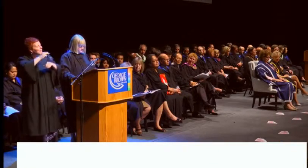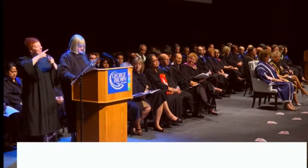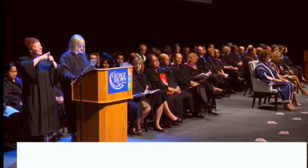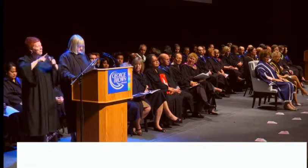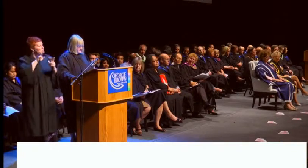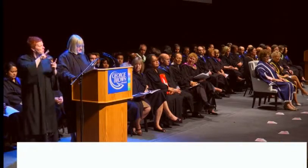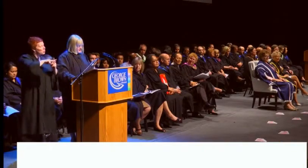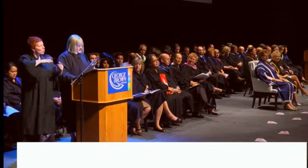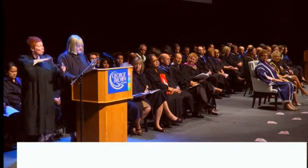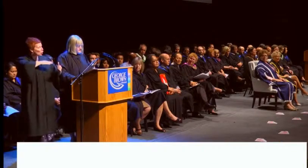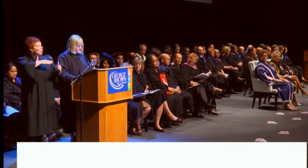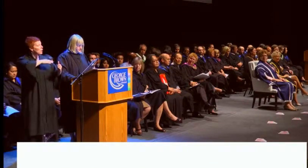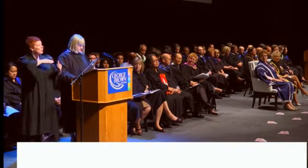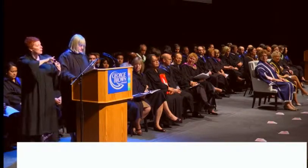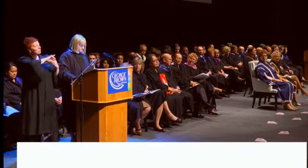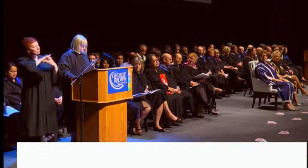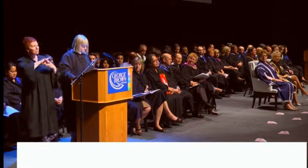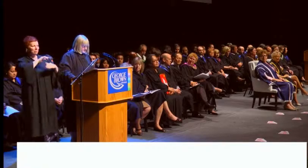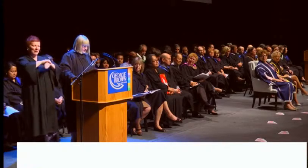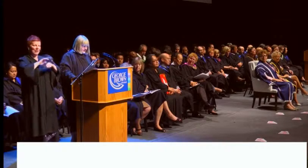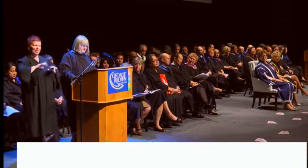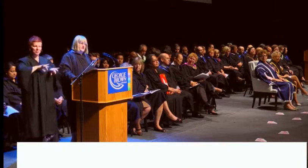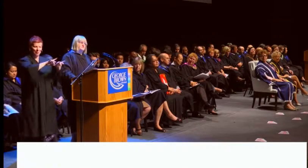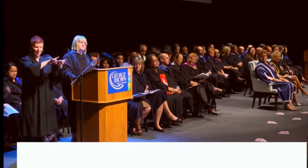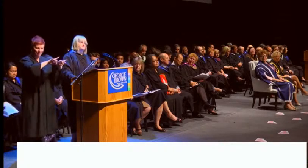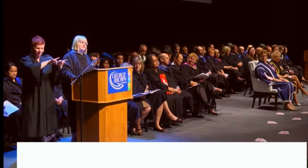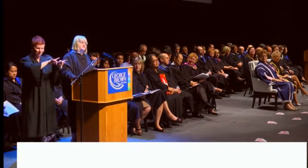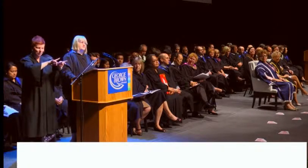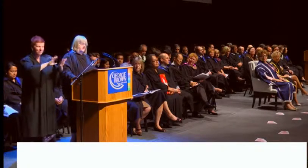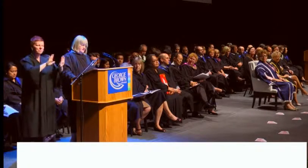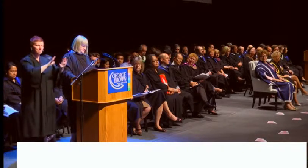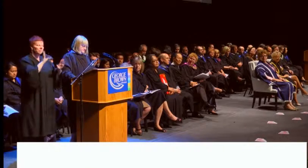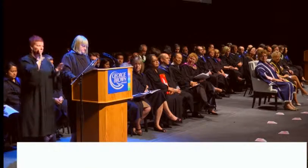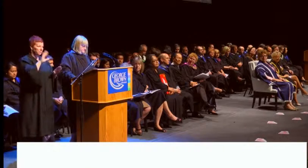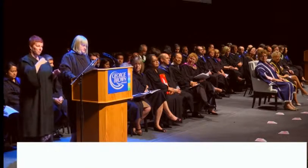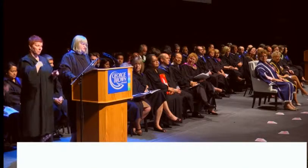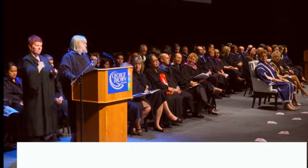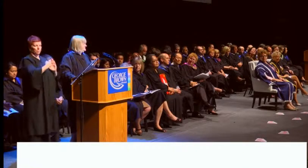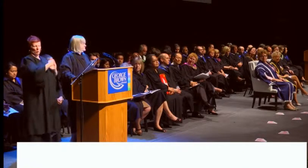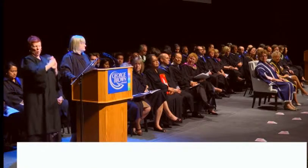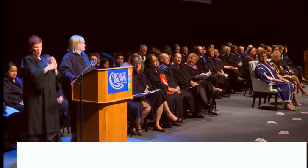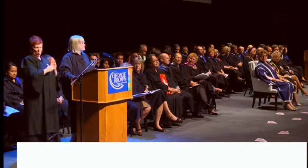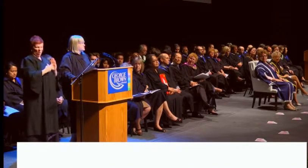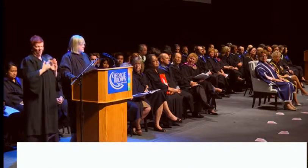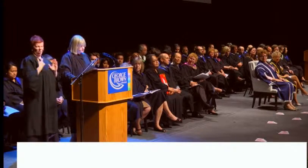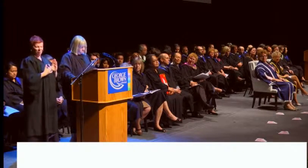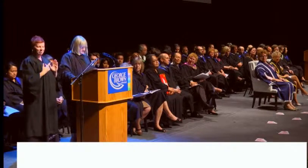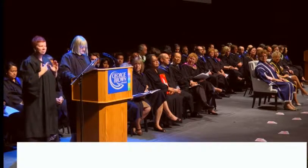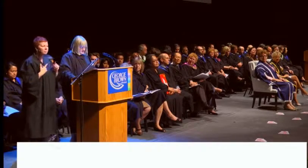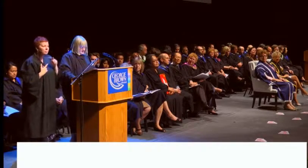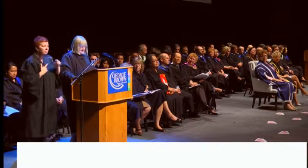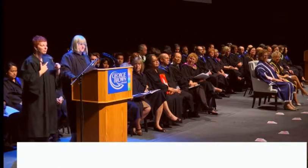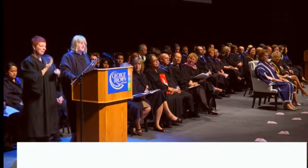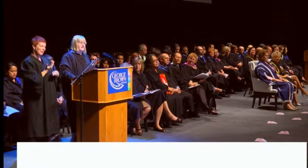I HAVE AN UNWRITTEN RULE. IF I HAVE FIVE CONSECUTIVE DAYS WHERE I REALLY DON'T WANT TO GO TO WORK, AND DON'T LIKE IT